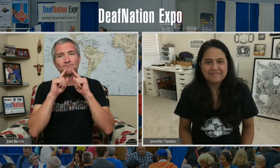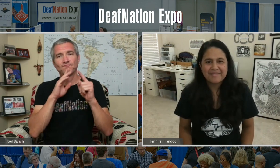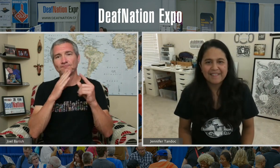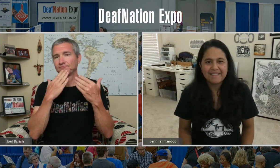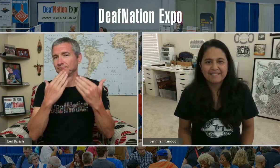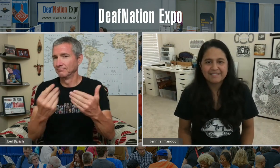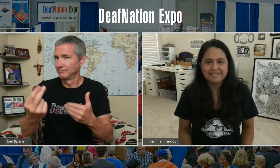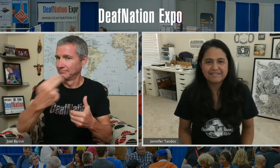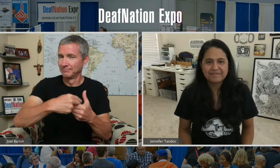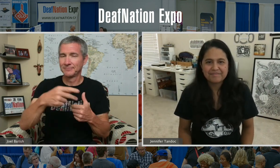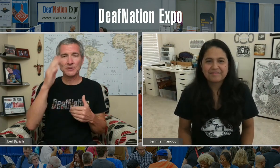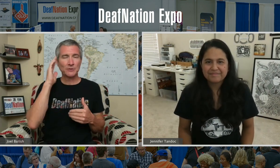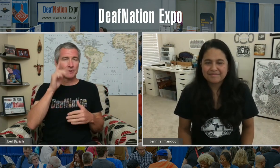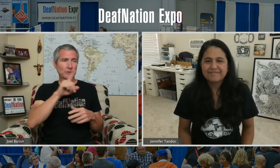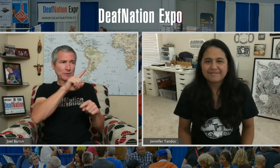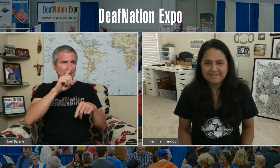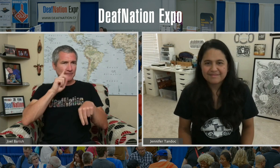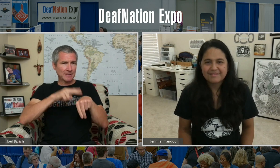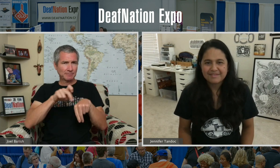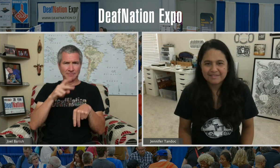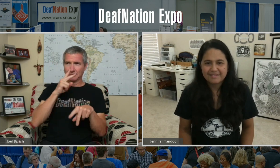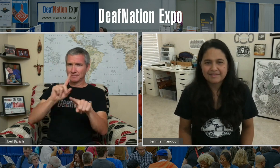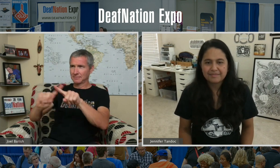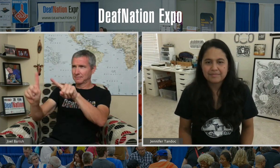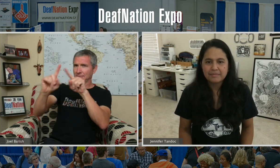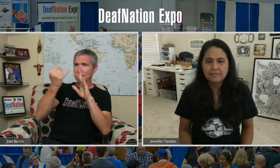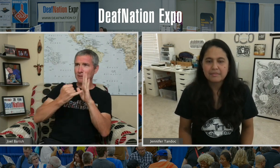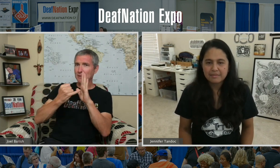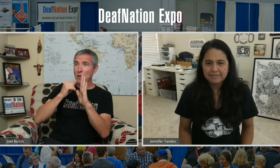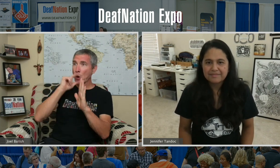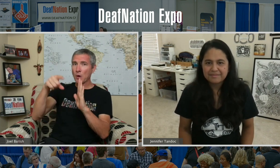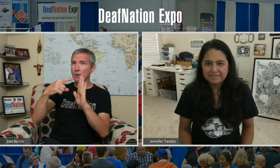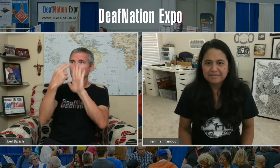Thank you for joining me. At DeafNation Expo, be sure to check out art